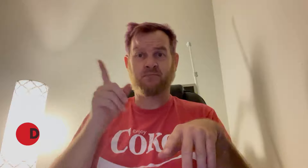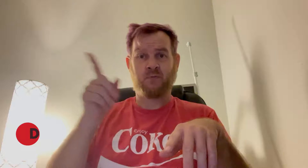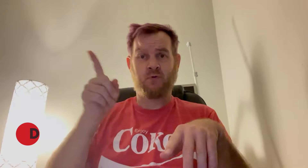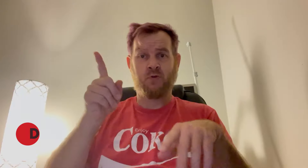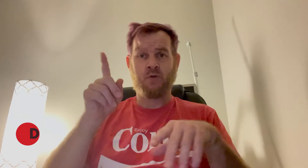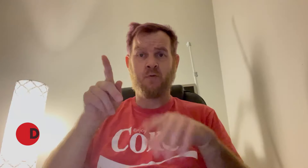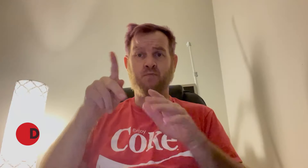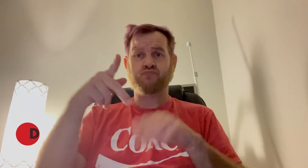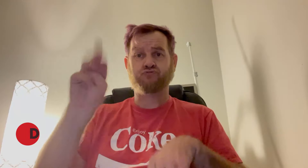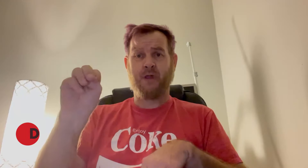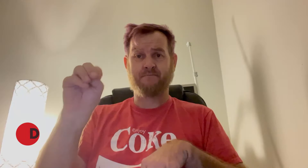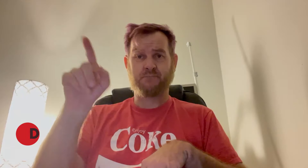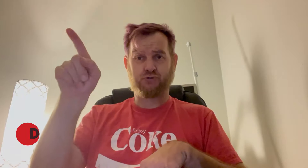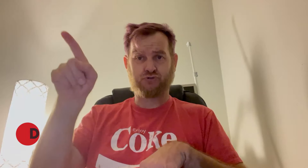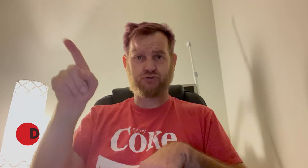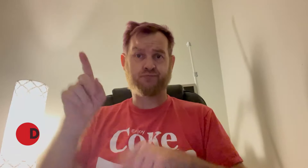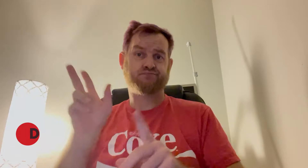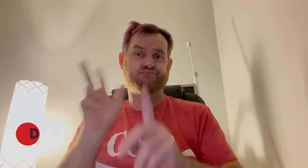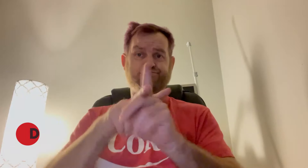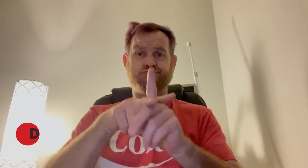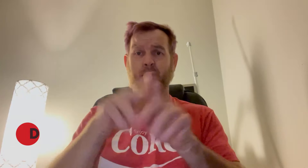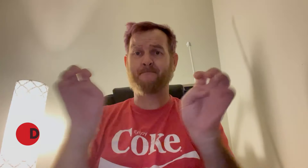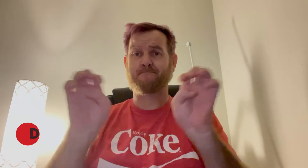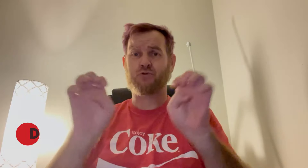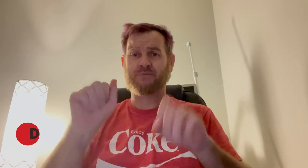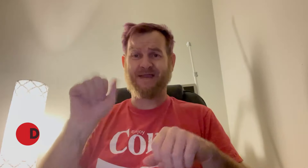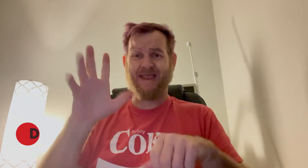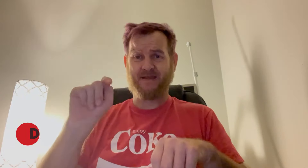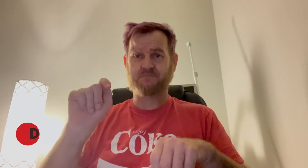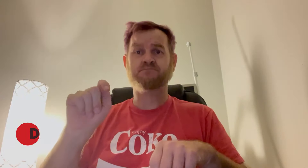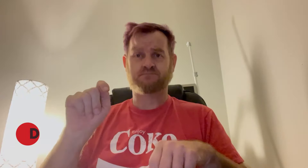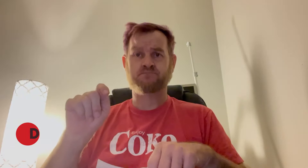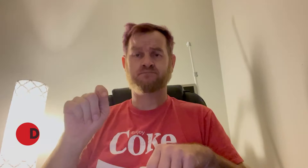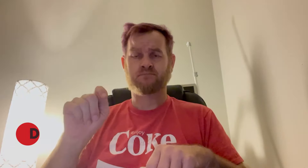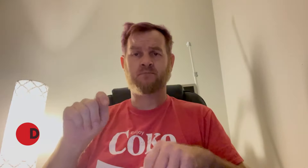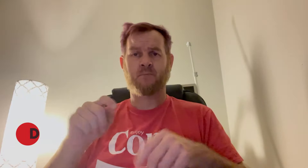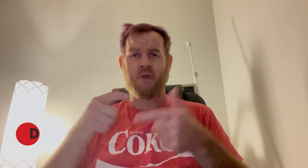The Prime Minister invoked the Emergencies Act.